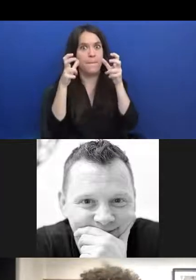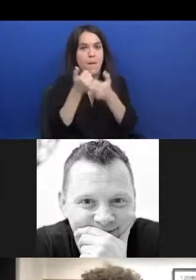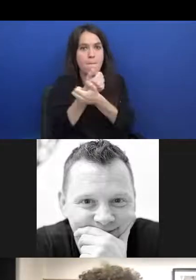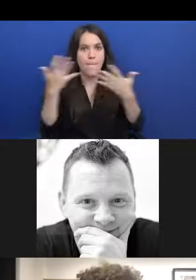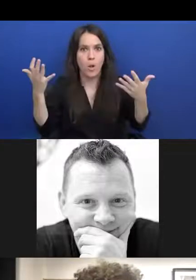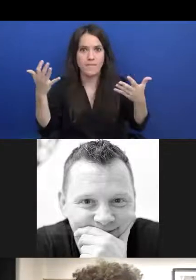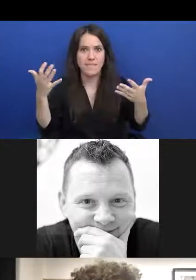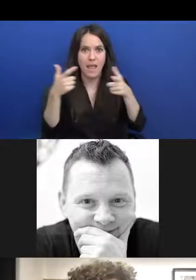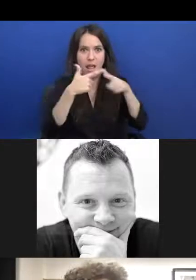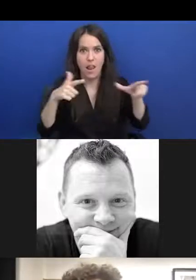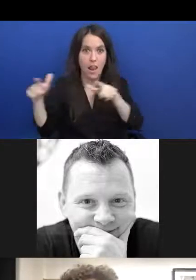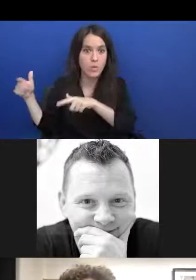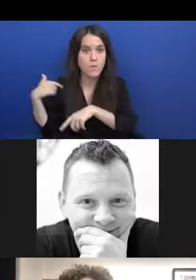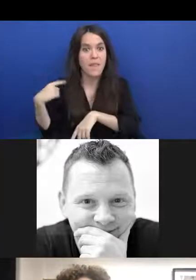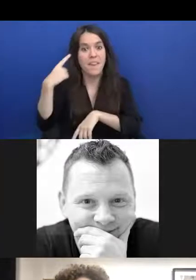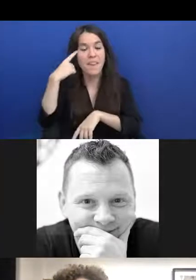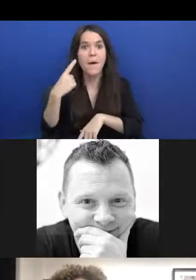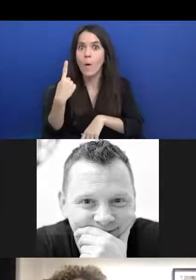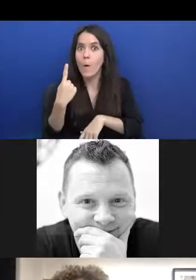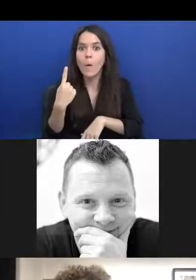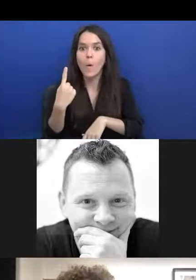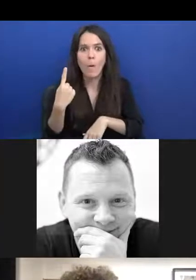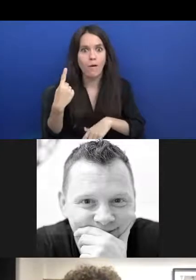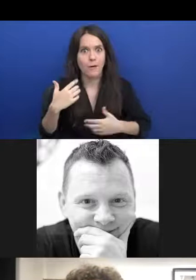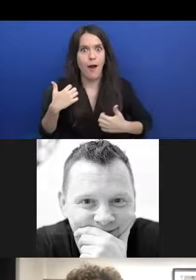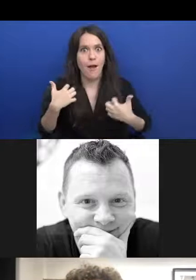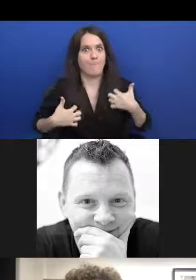one of the things I’ve been lucky to be participating at Warruwi is making